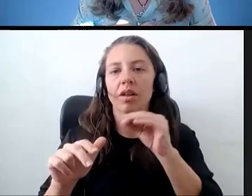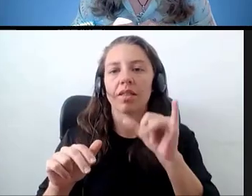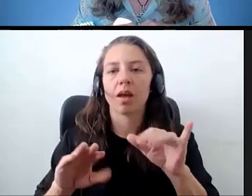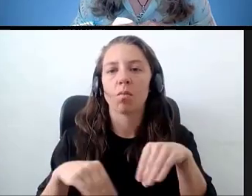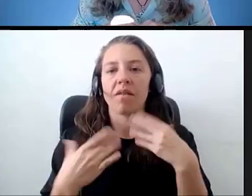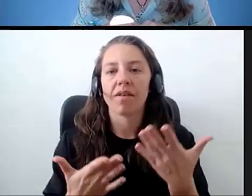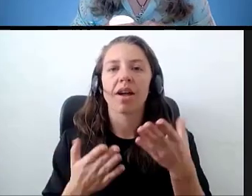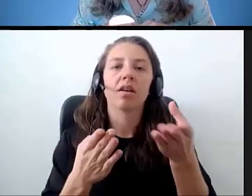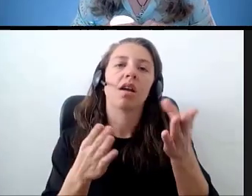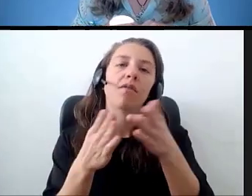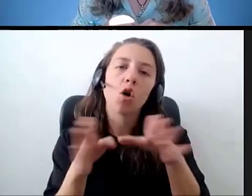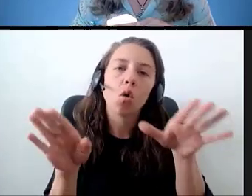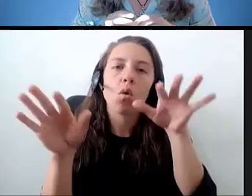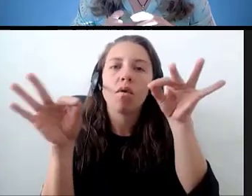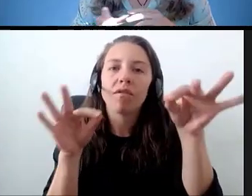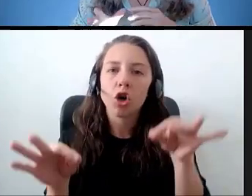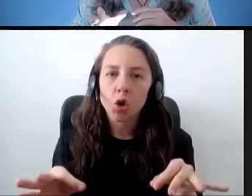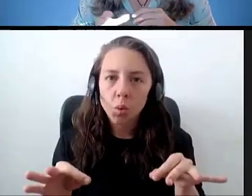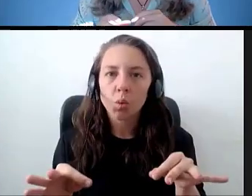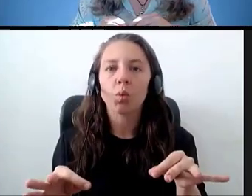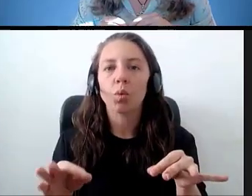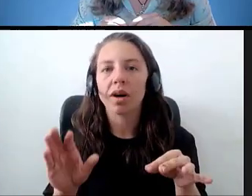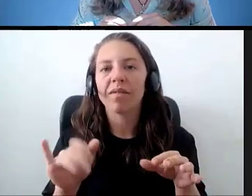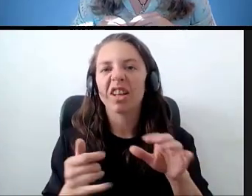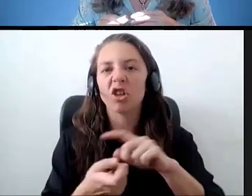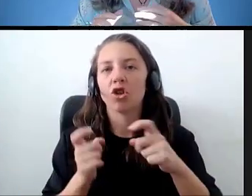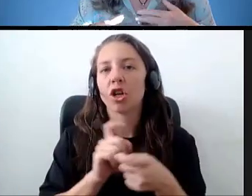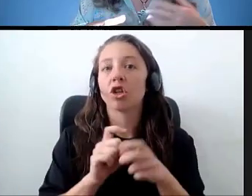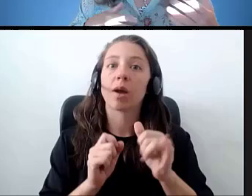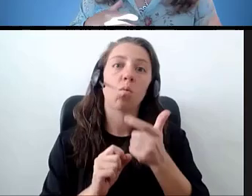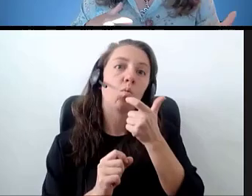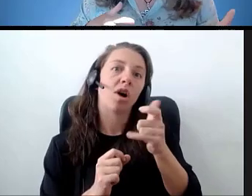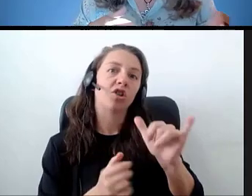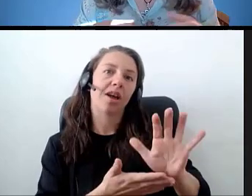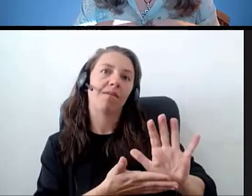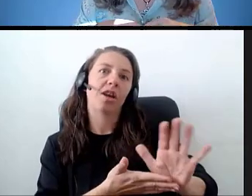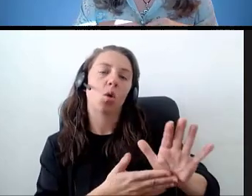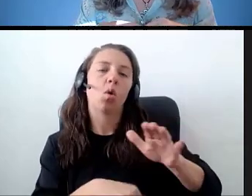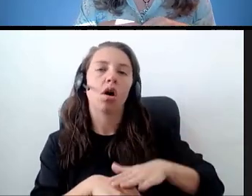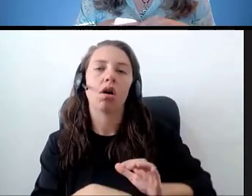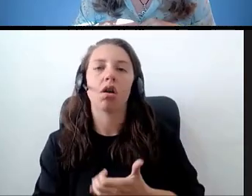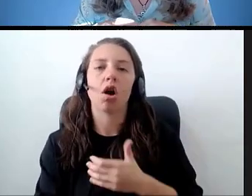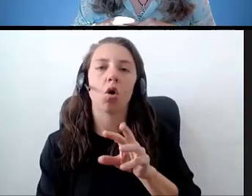That recording is available to view from our website now. On April 17th, coming up, a follow up,